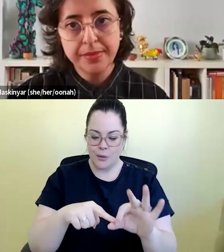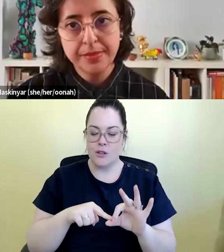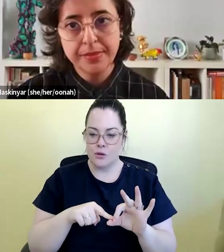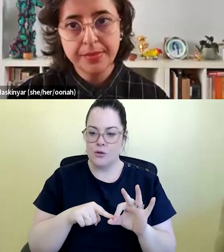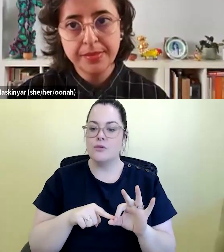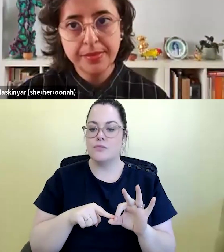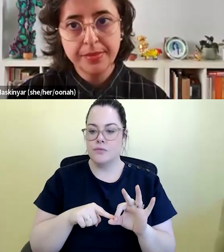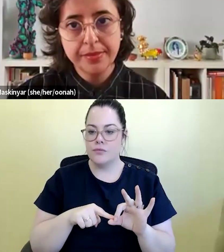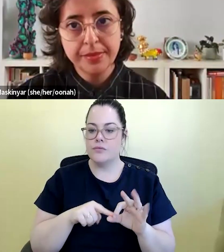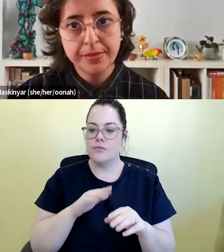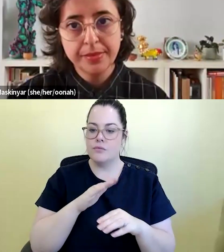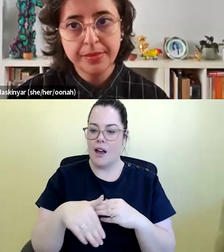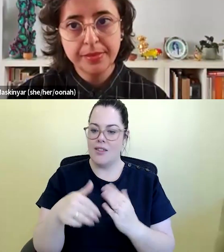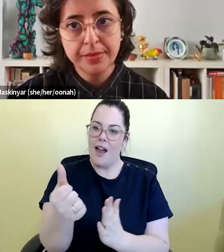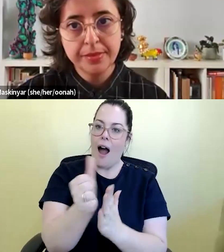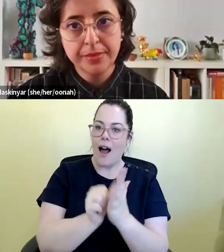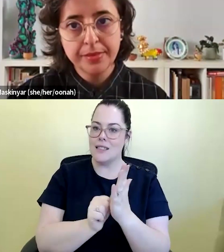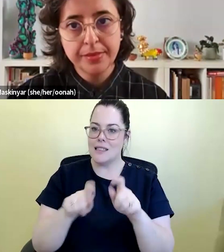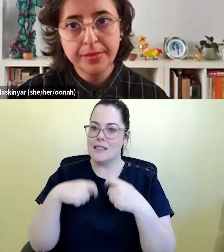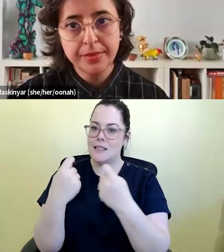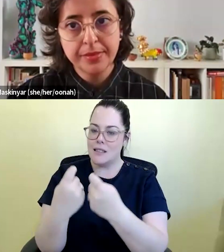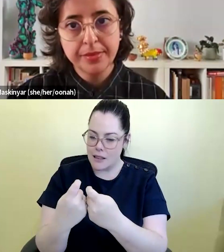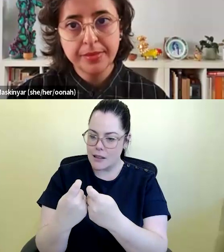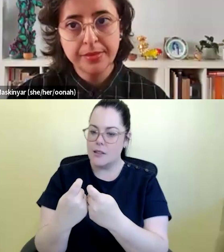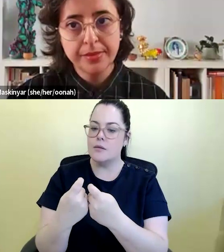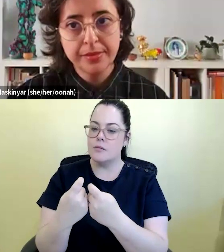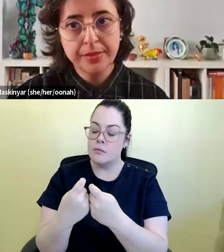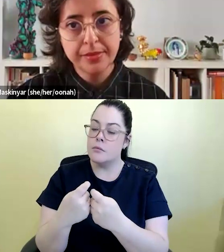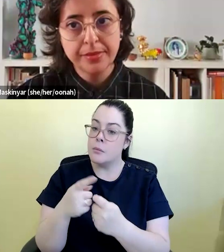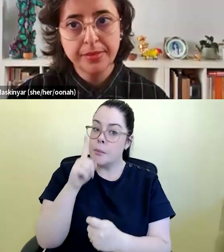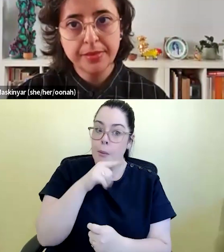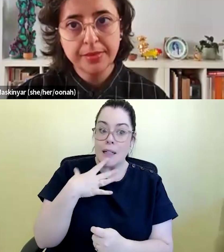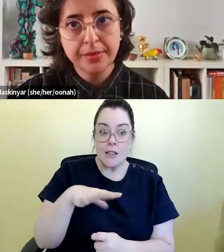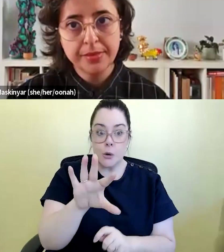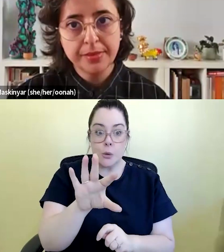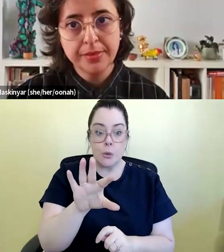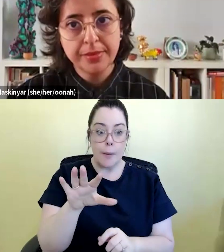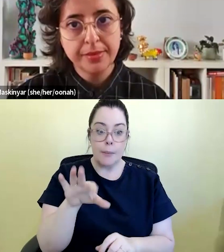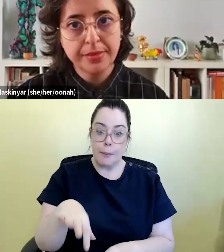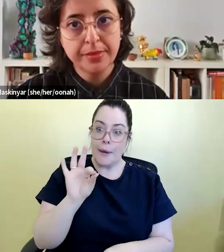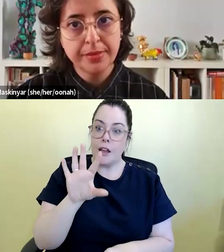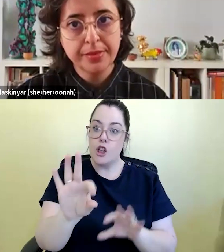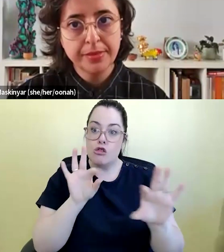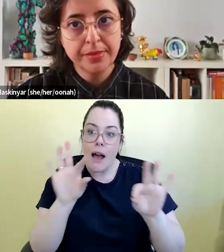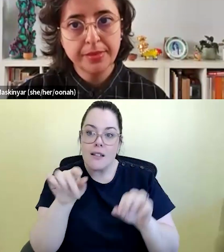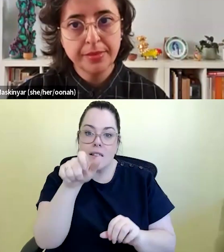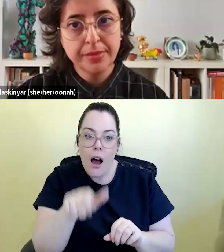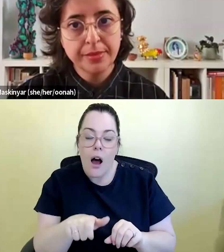around the artistic team. 'Do people need to choose a curator, a someone, or can that be